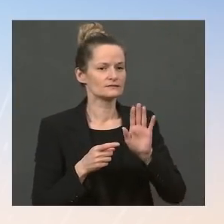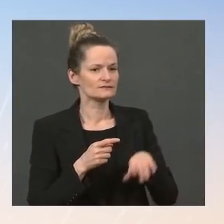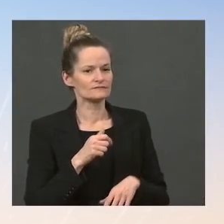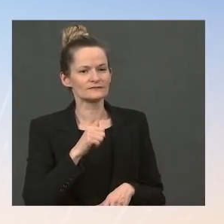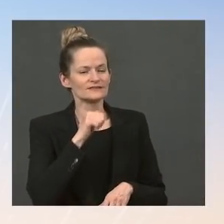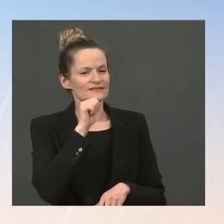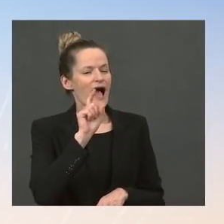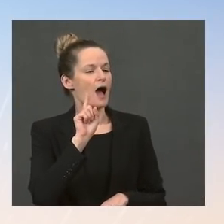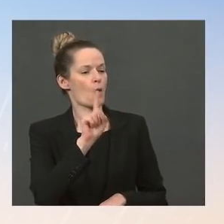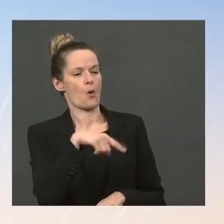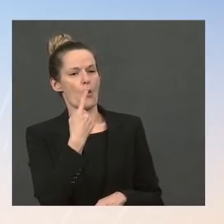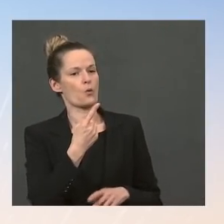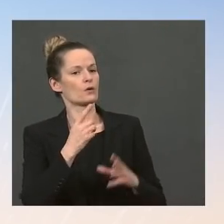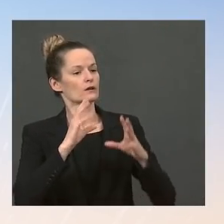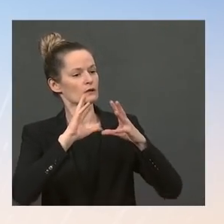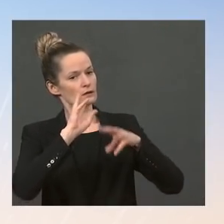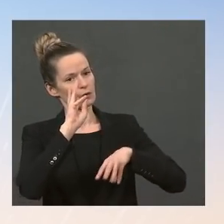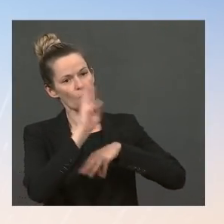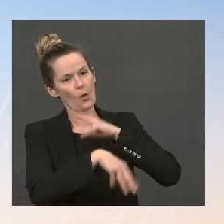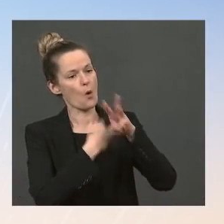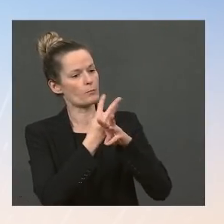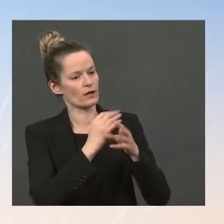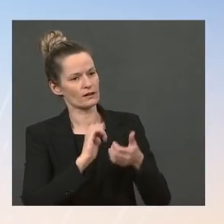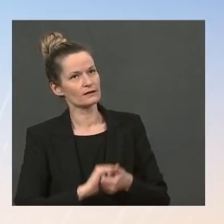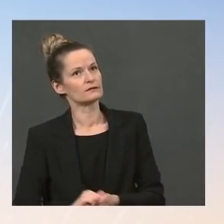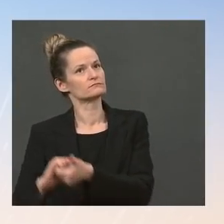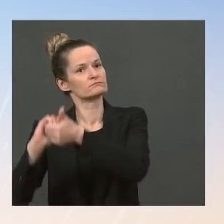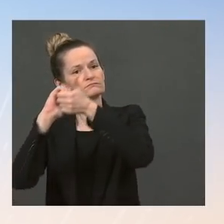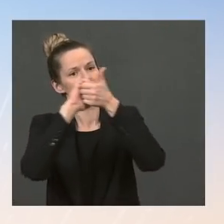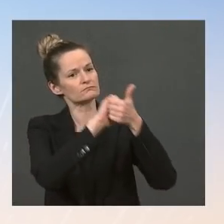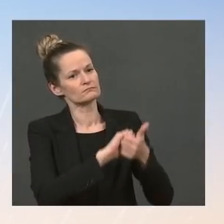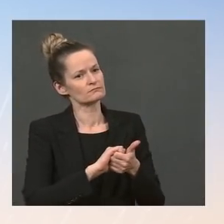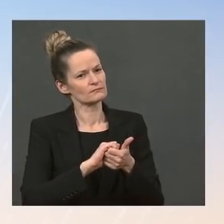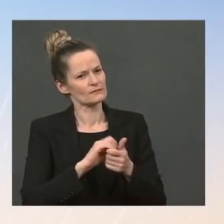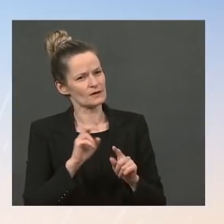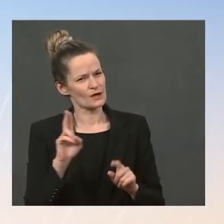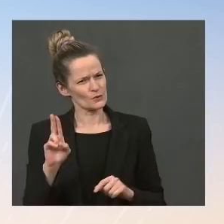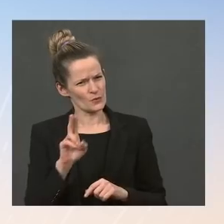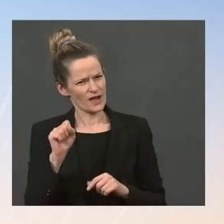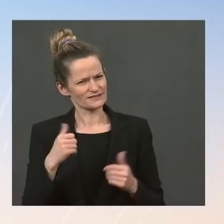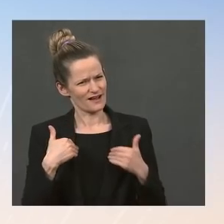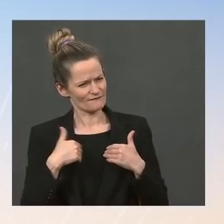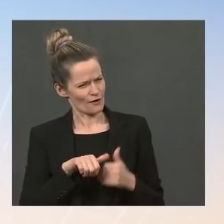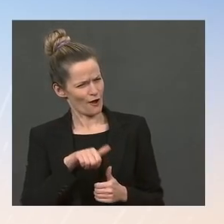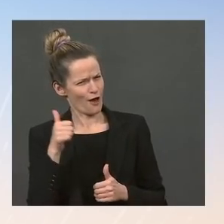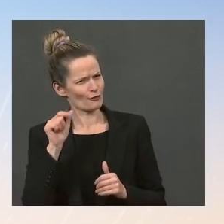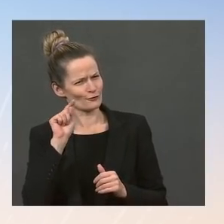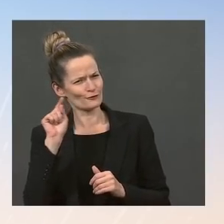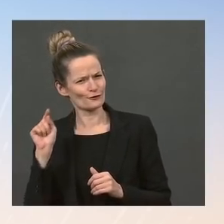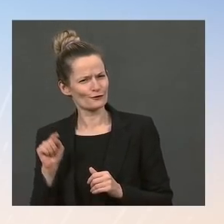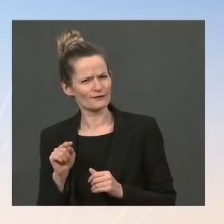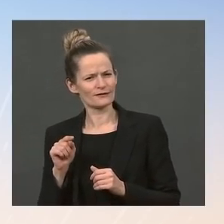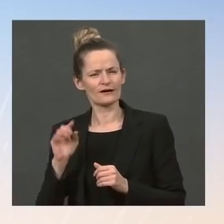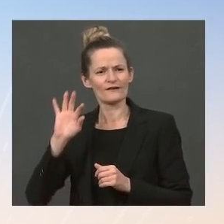or global cooperative partnership the United States has in the world. The French are a member of the G7. They're a member of the G20.